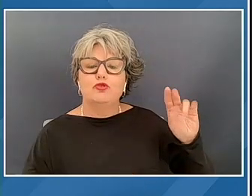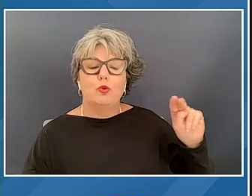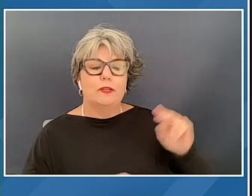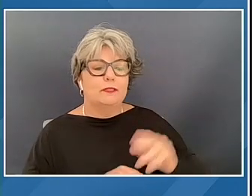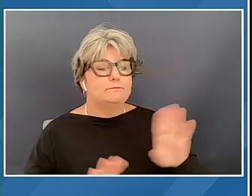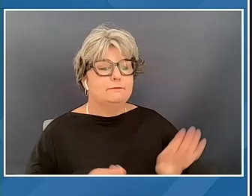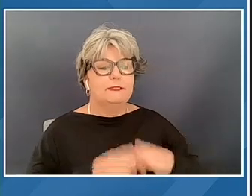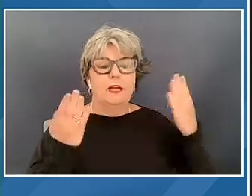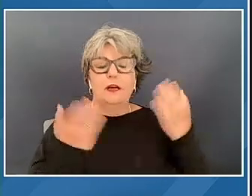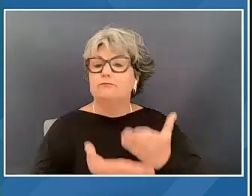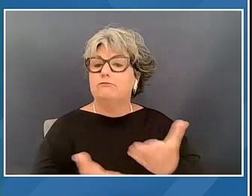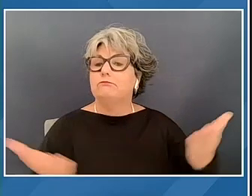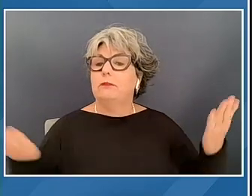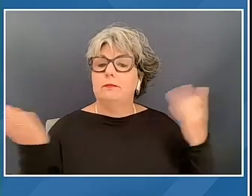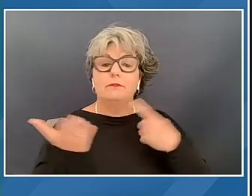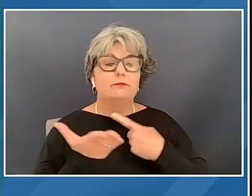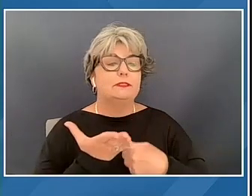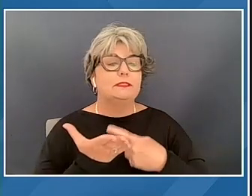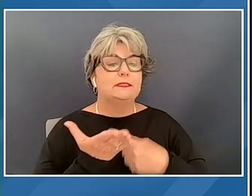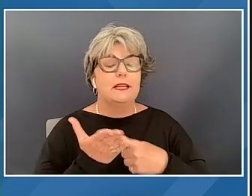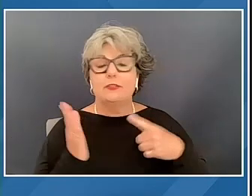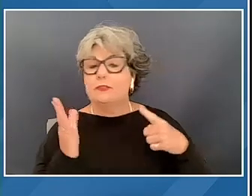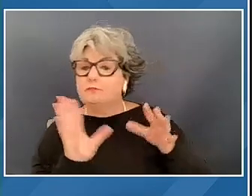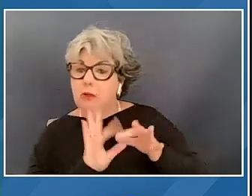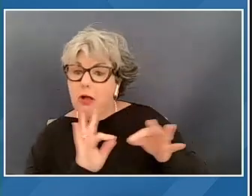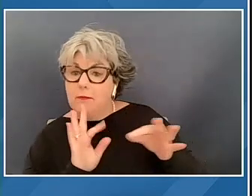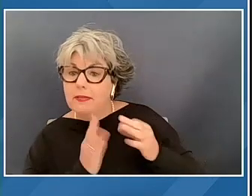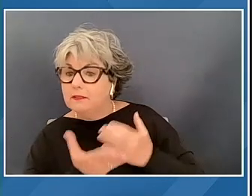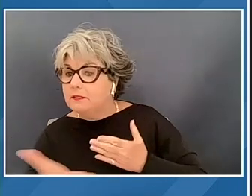discussion, comments, ideas.